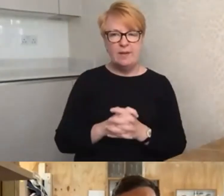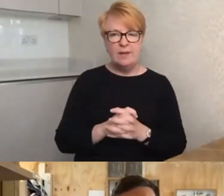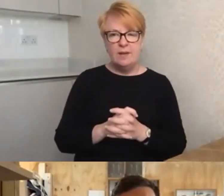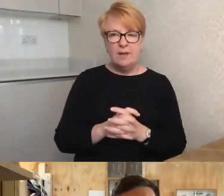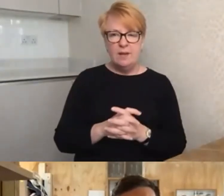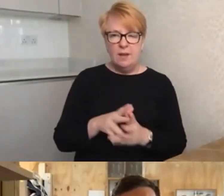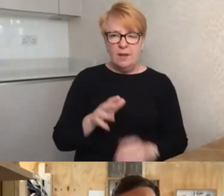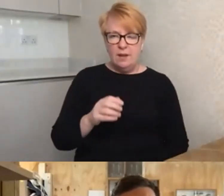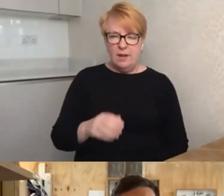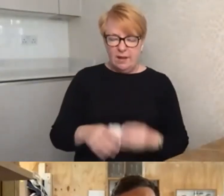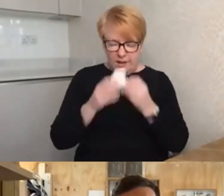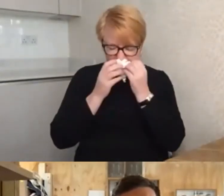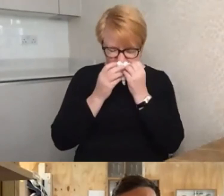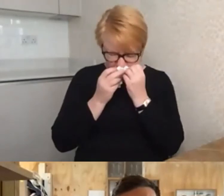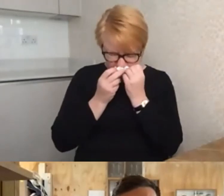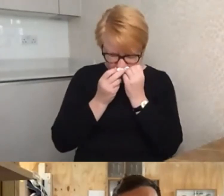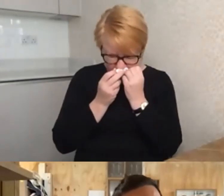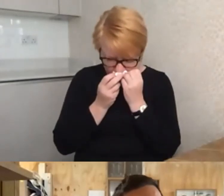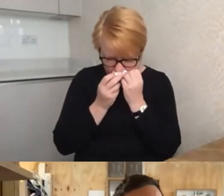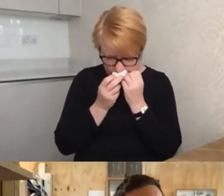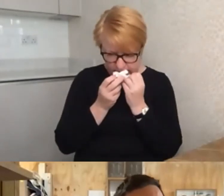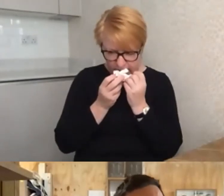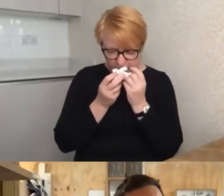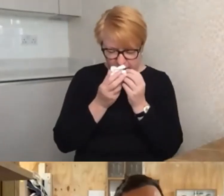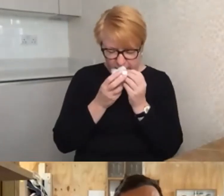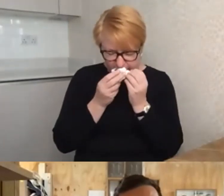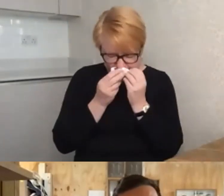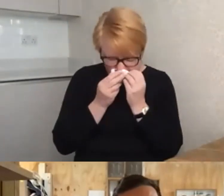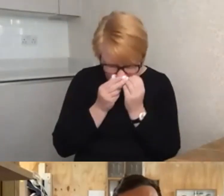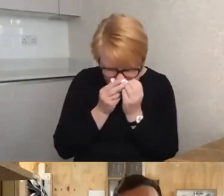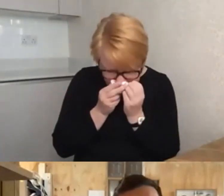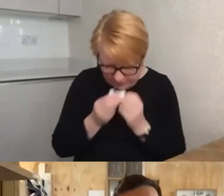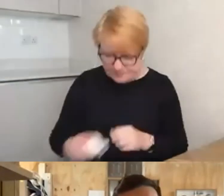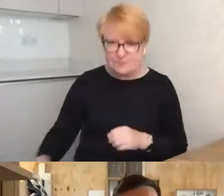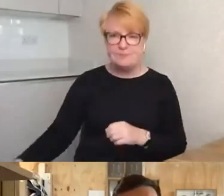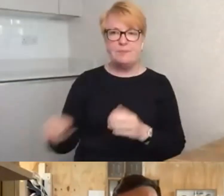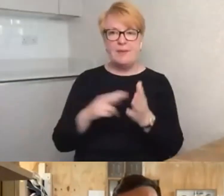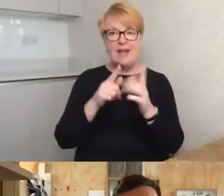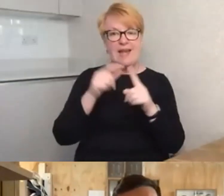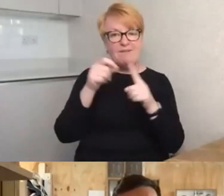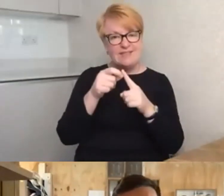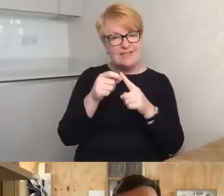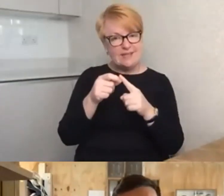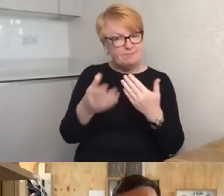in response to that don't really have to, but I just wanted to give you the time, if you wanted to >> NEPHERTITI: I'll be super quick.